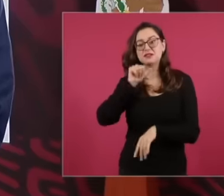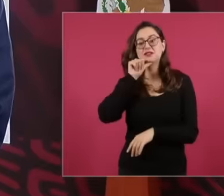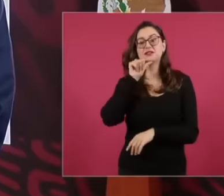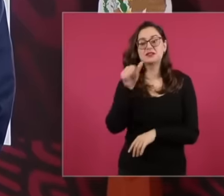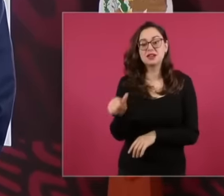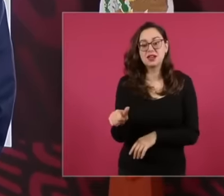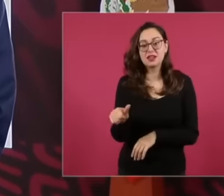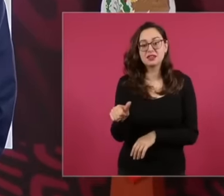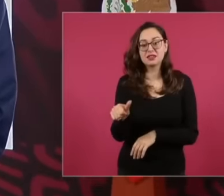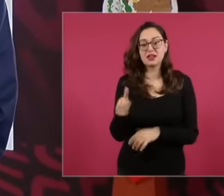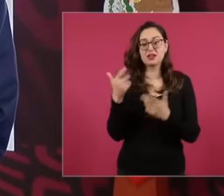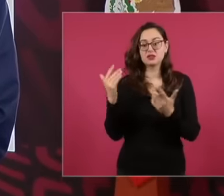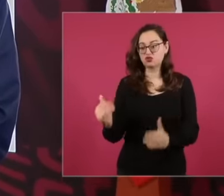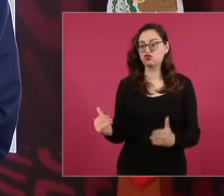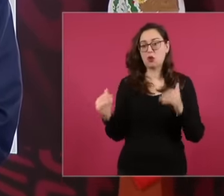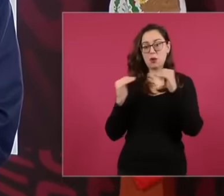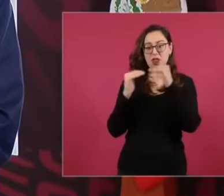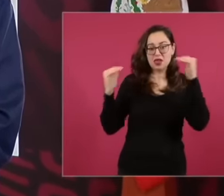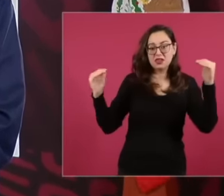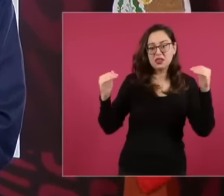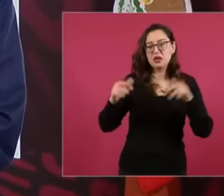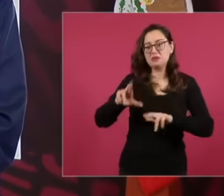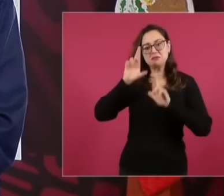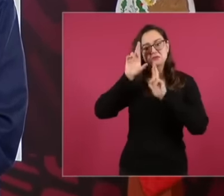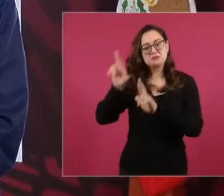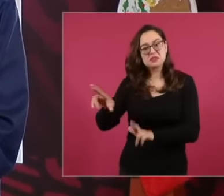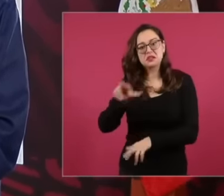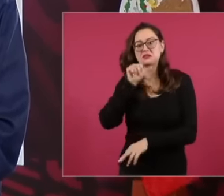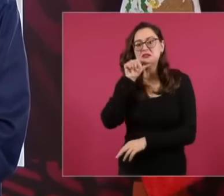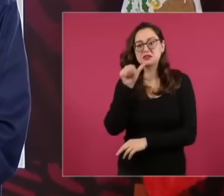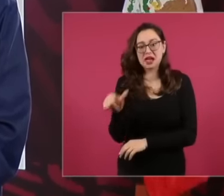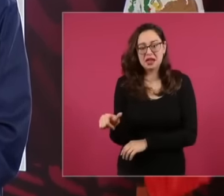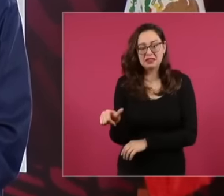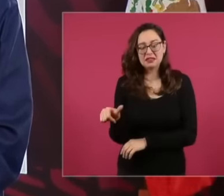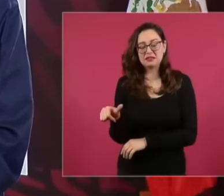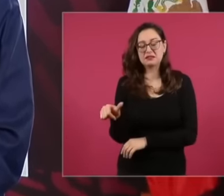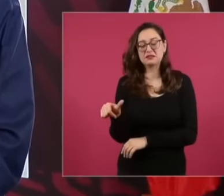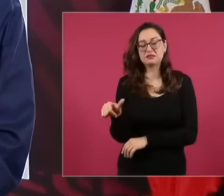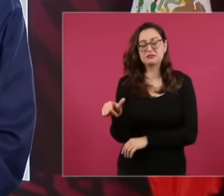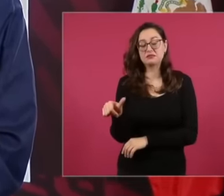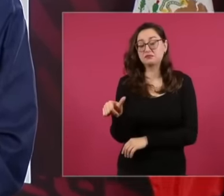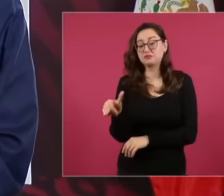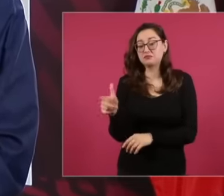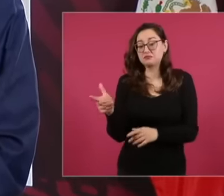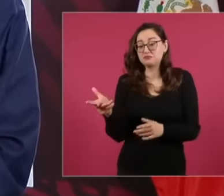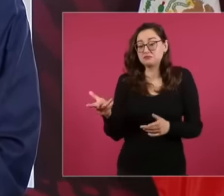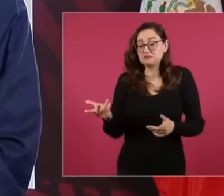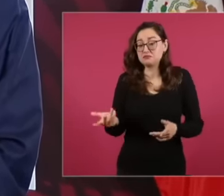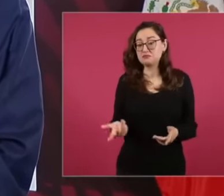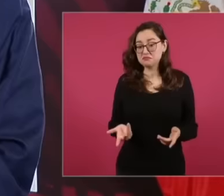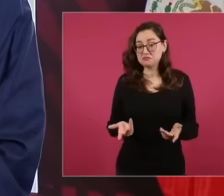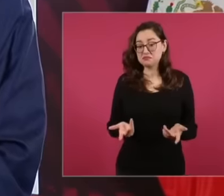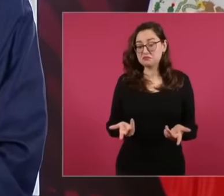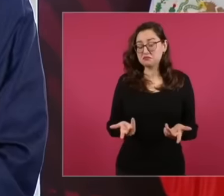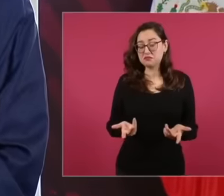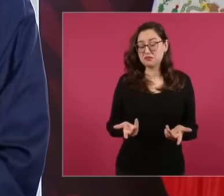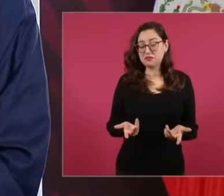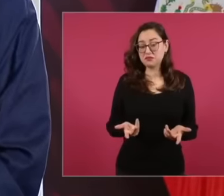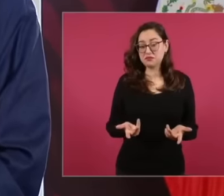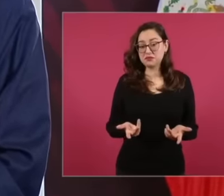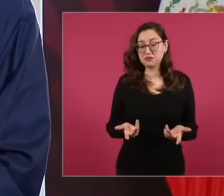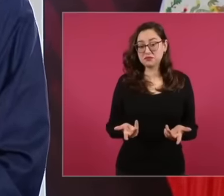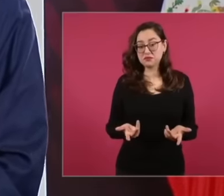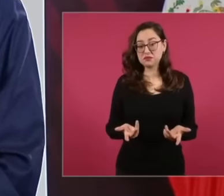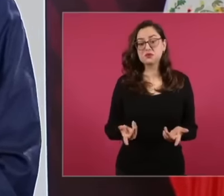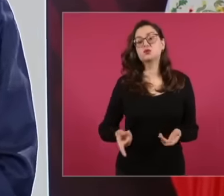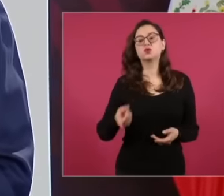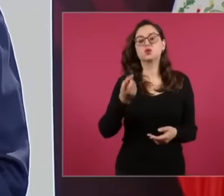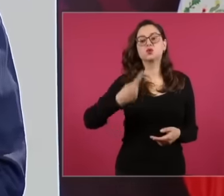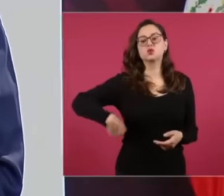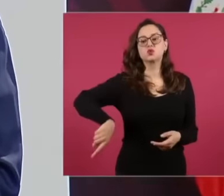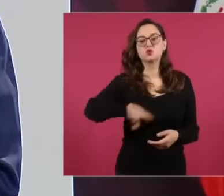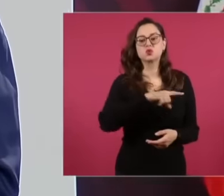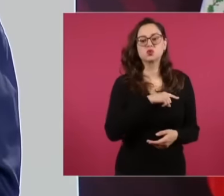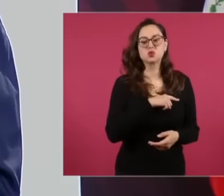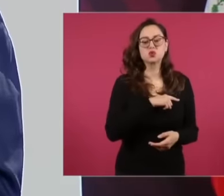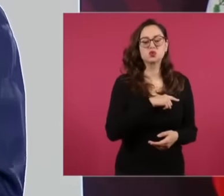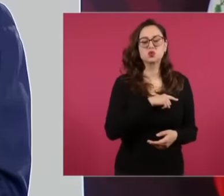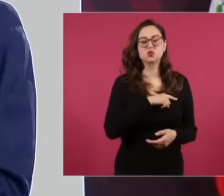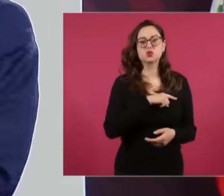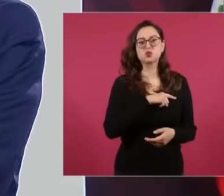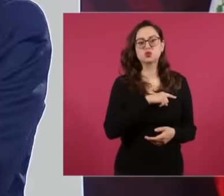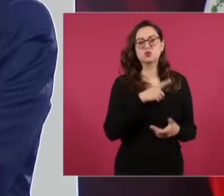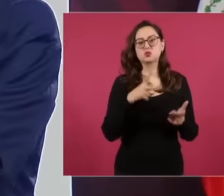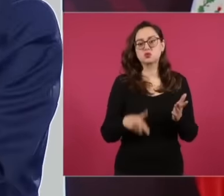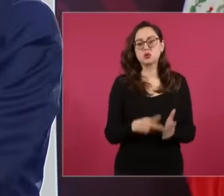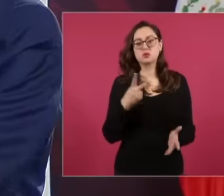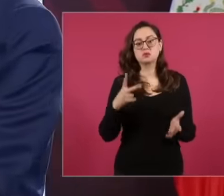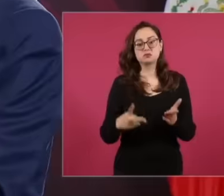our sovereignty eh And eh what we have proposed is cooperation but